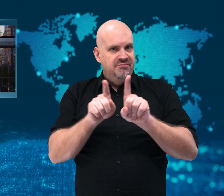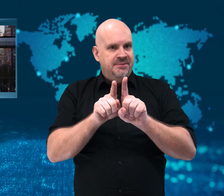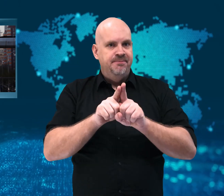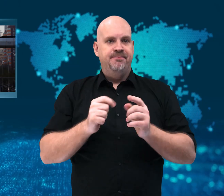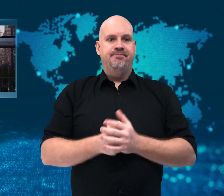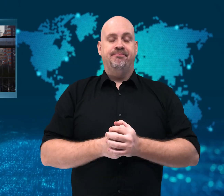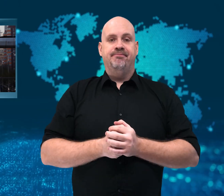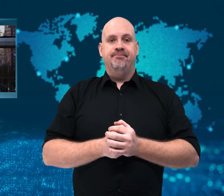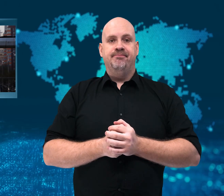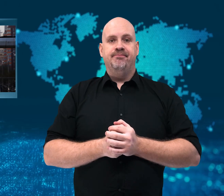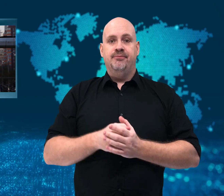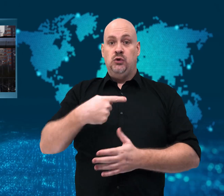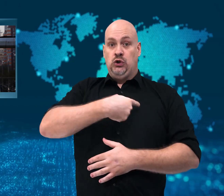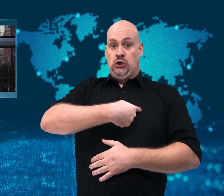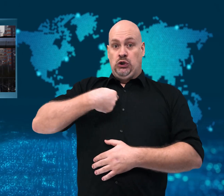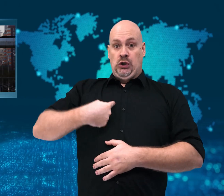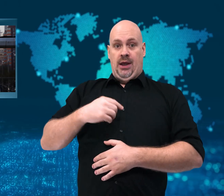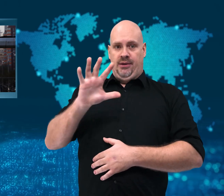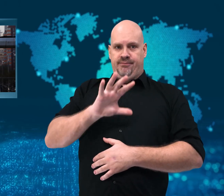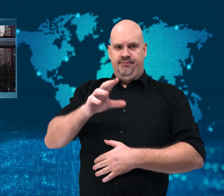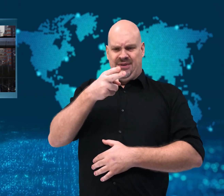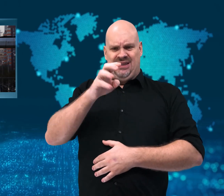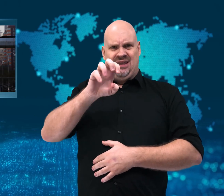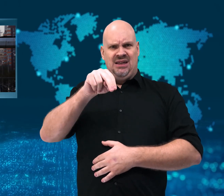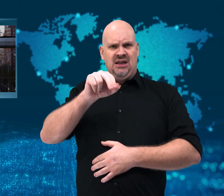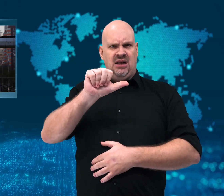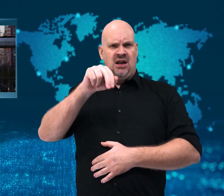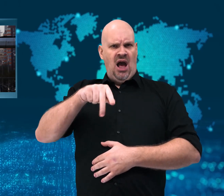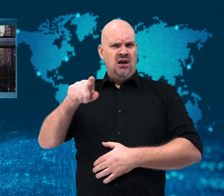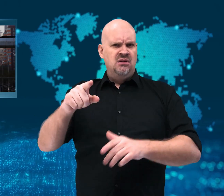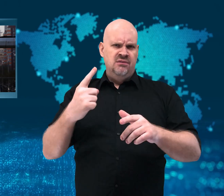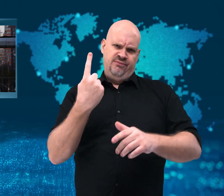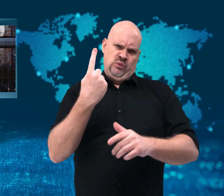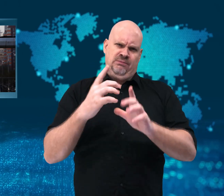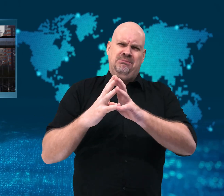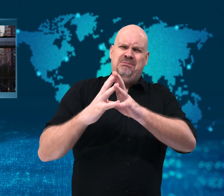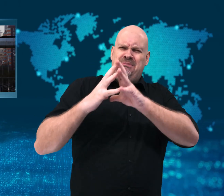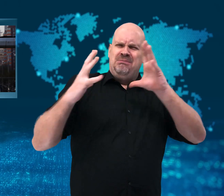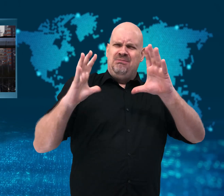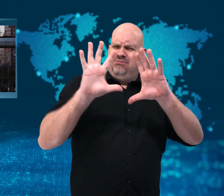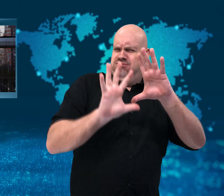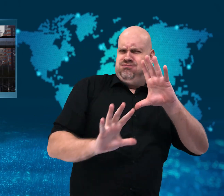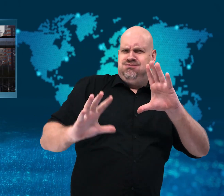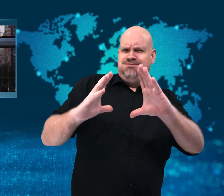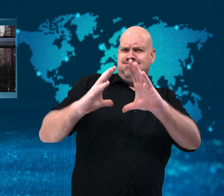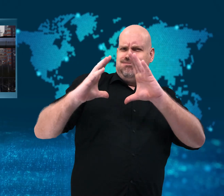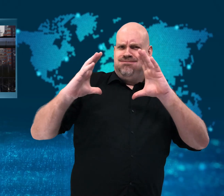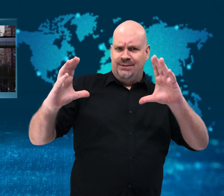will be able to compile information on “persons of